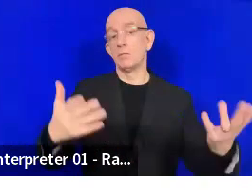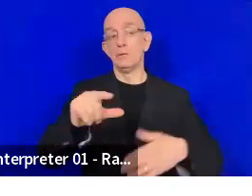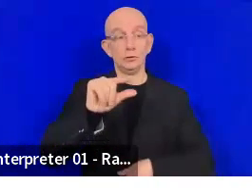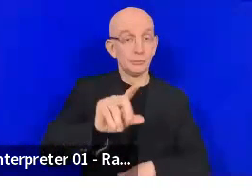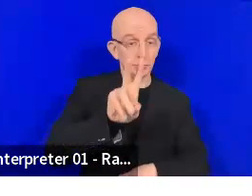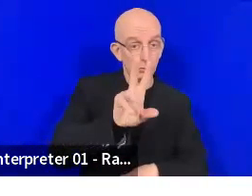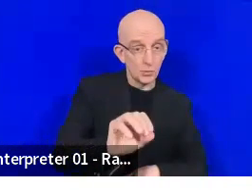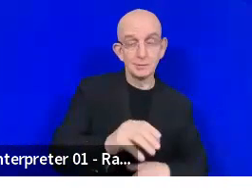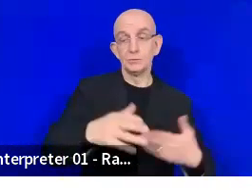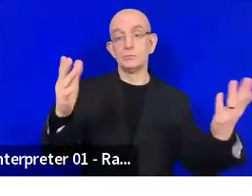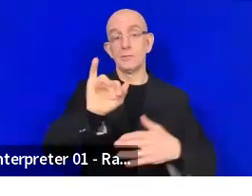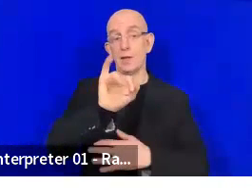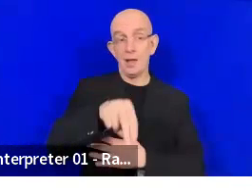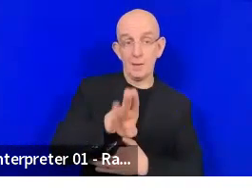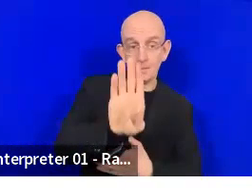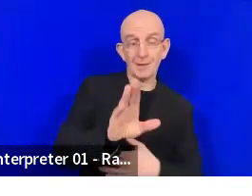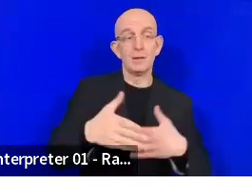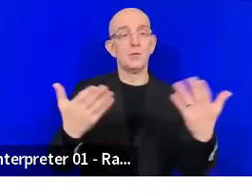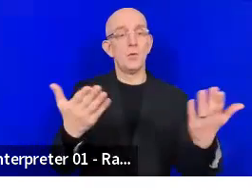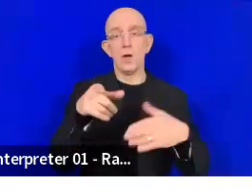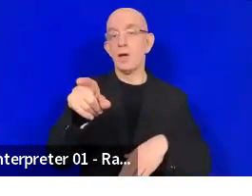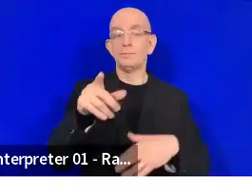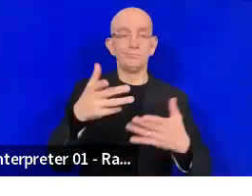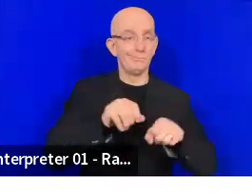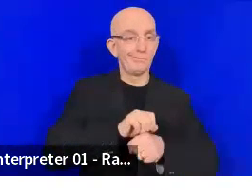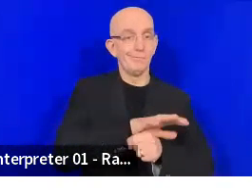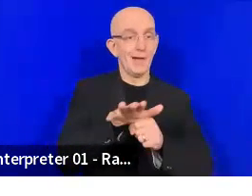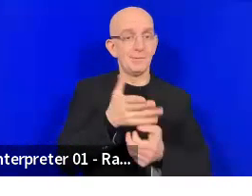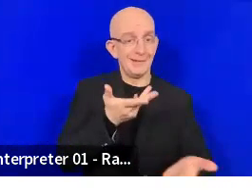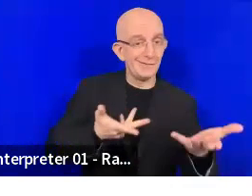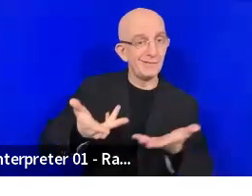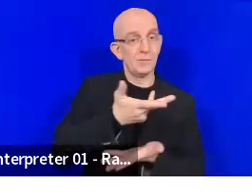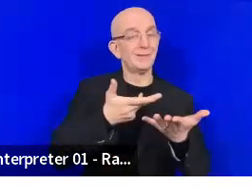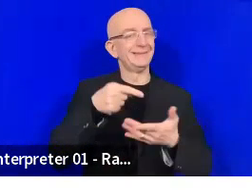regional and even country level moments that you might be engaged in, please feel free